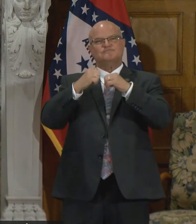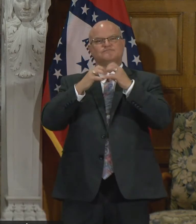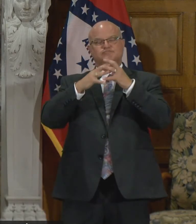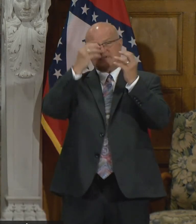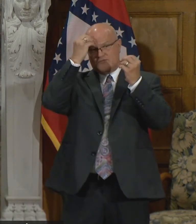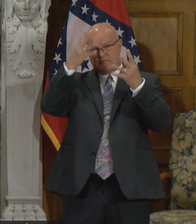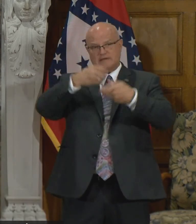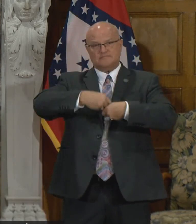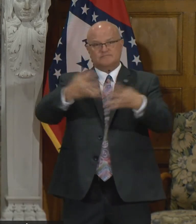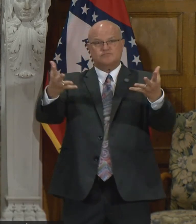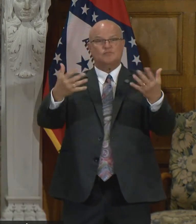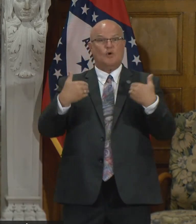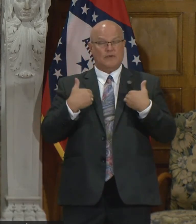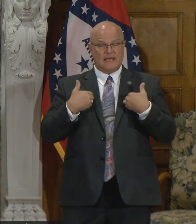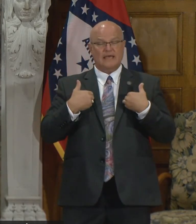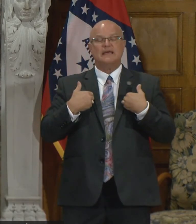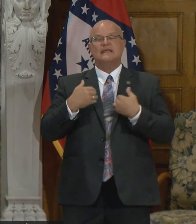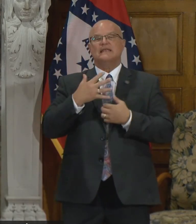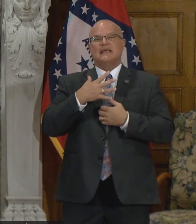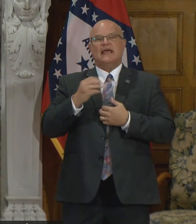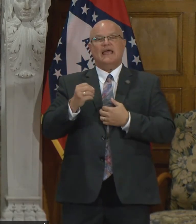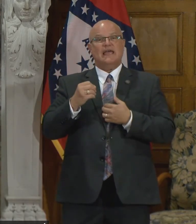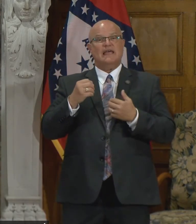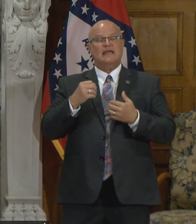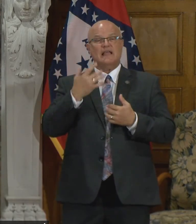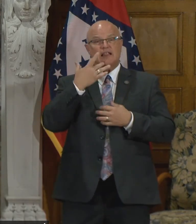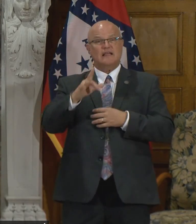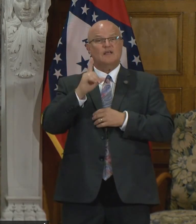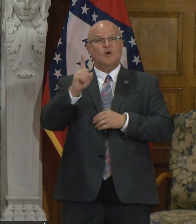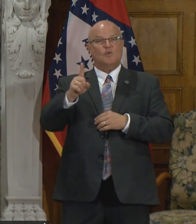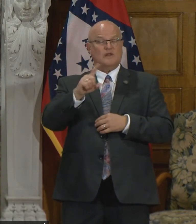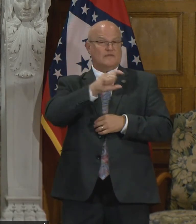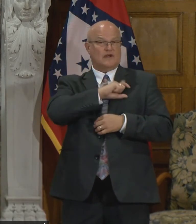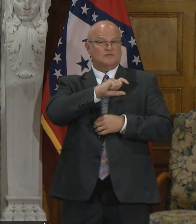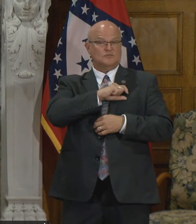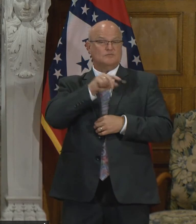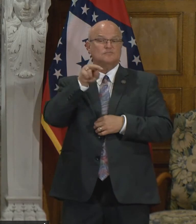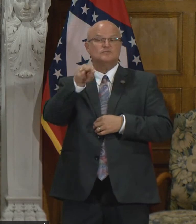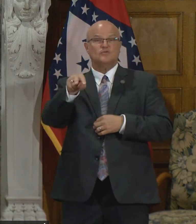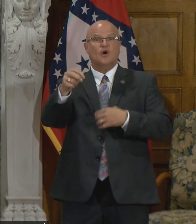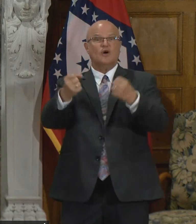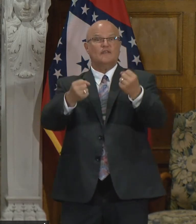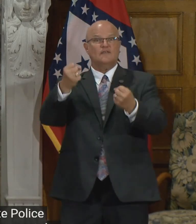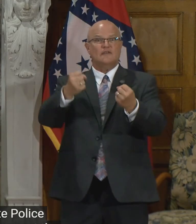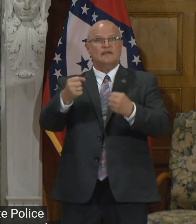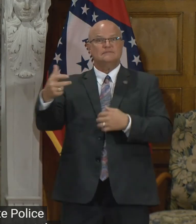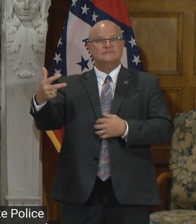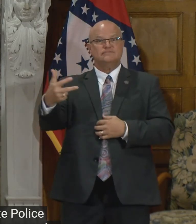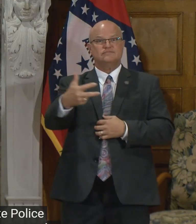of what we had and unfortunately one of our troopers observed the vehicle and he got back up and we end up